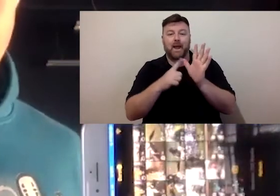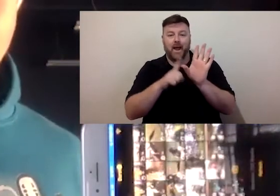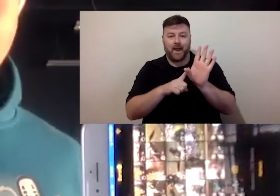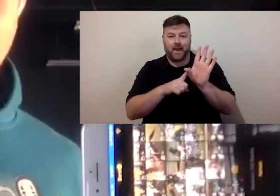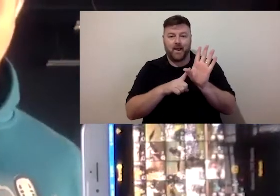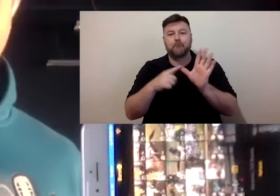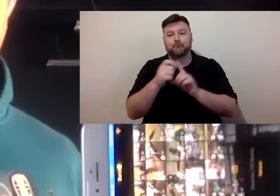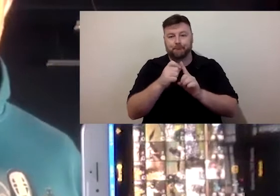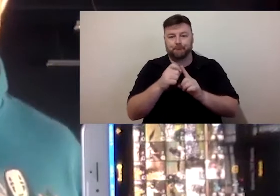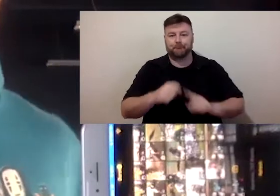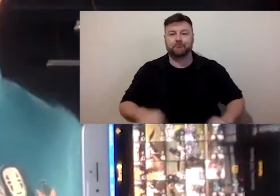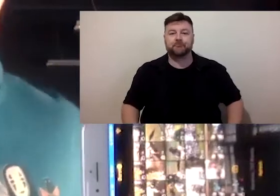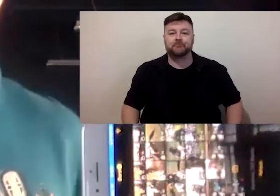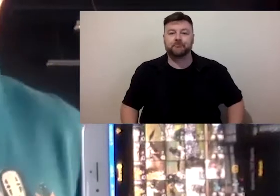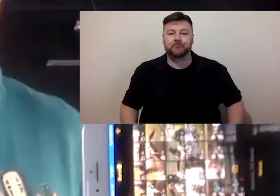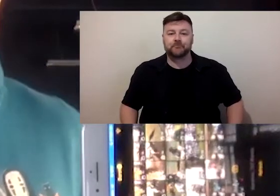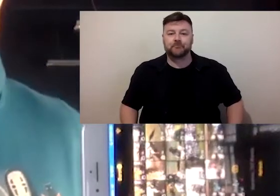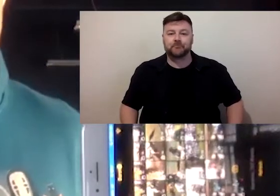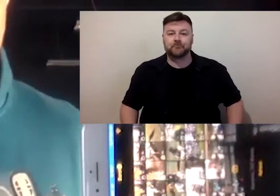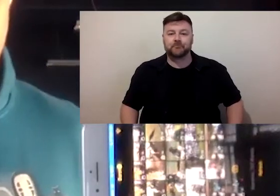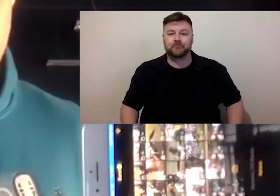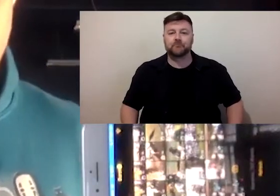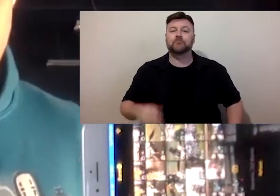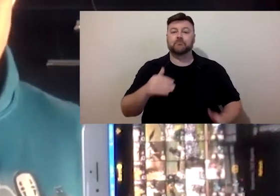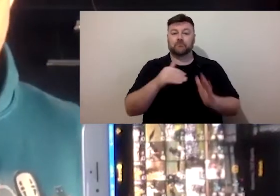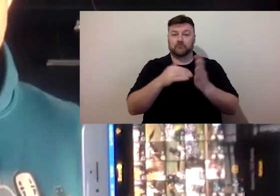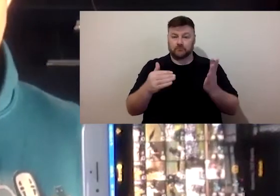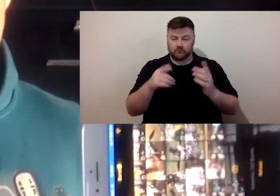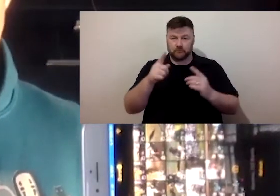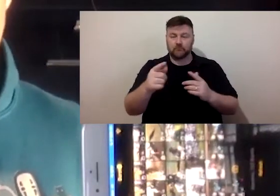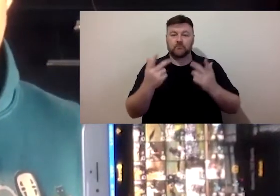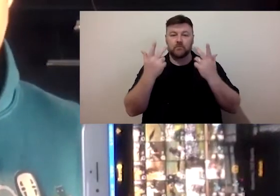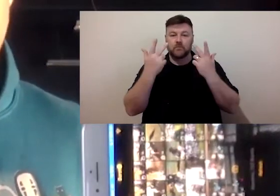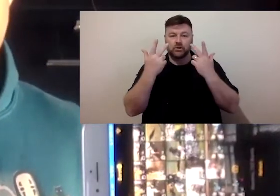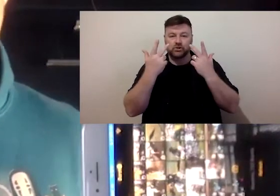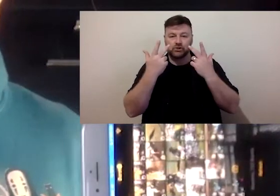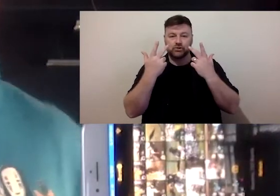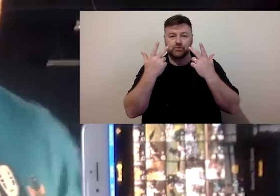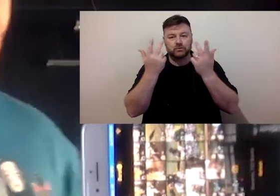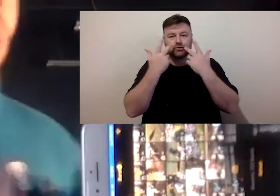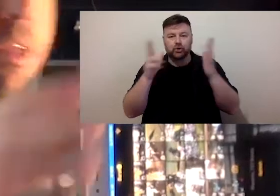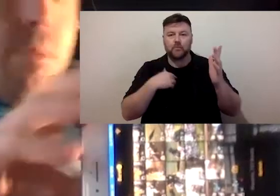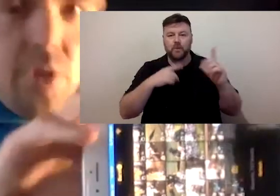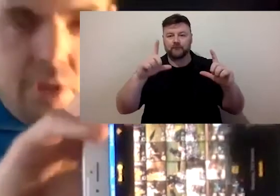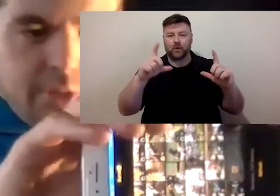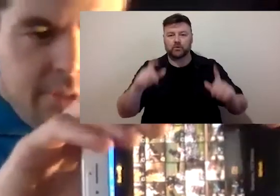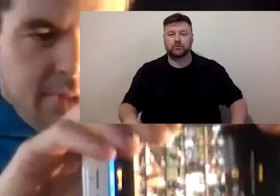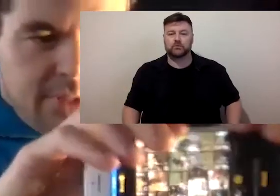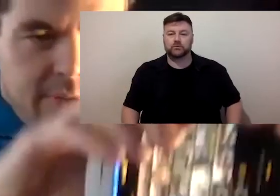Now I'm going to switch to share my phone screen so you can see more closely what's go on.